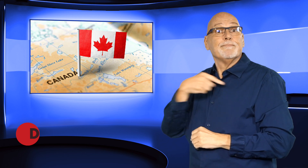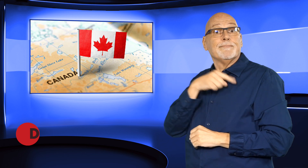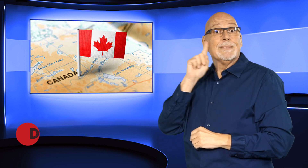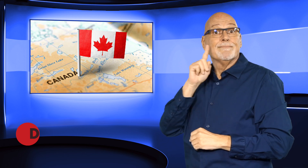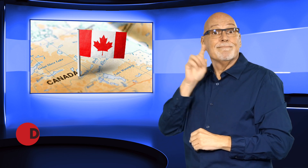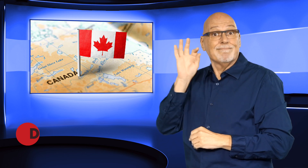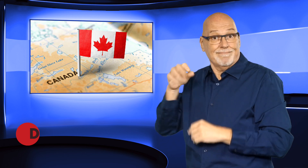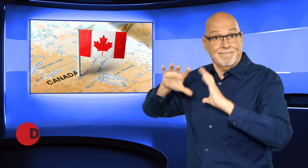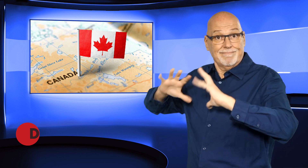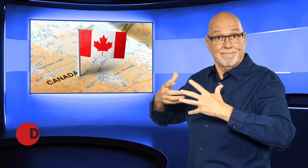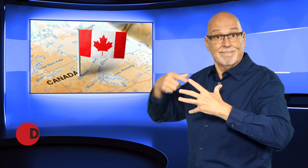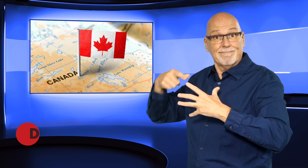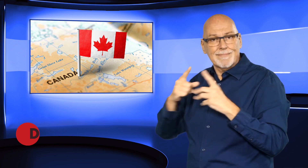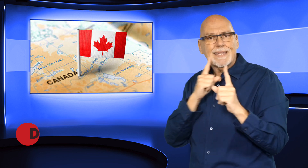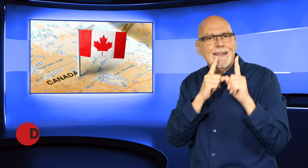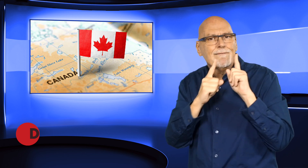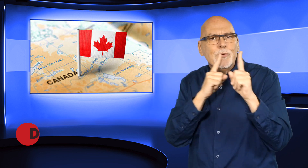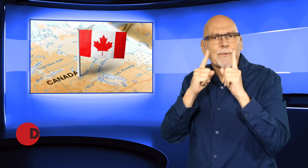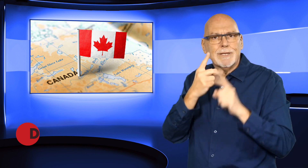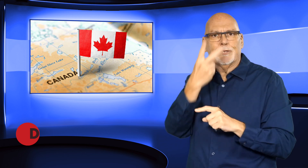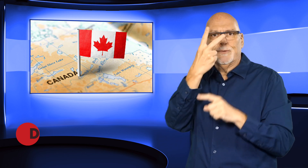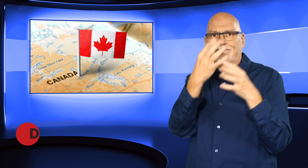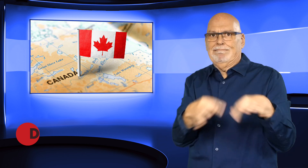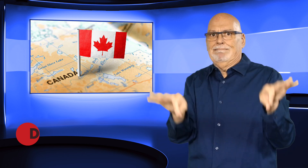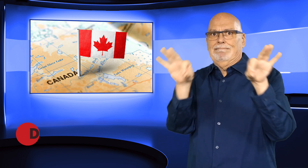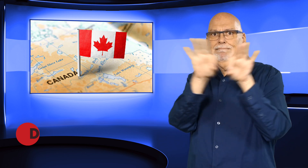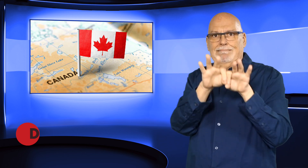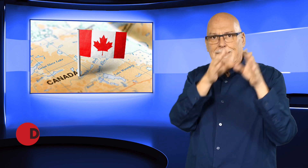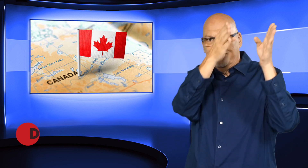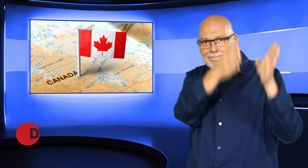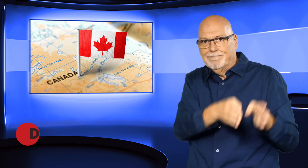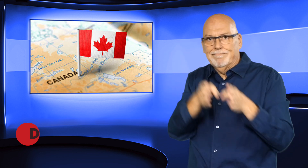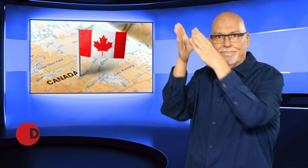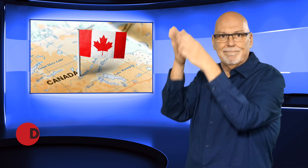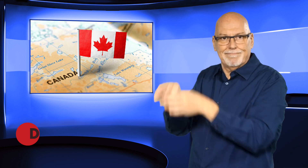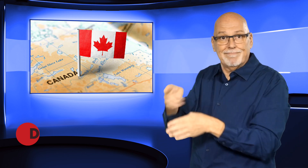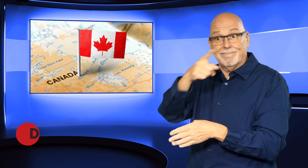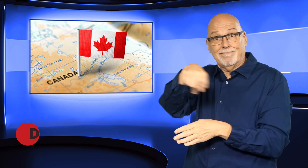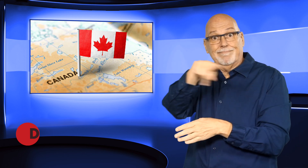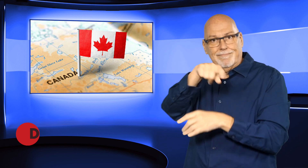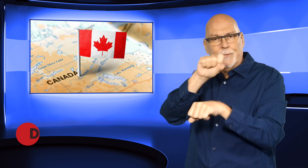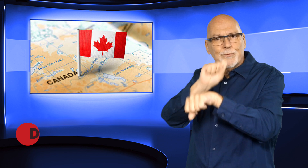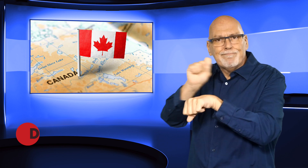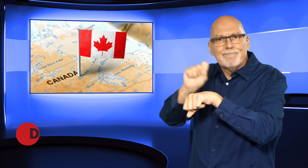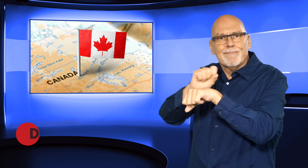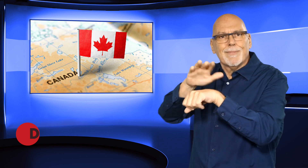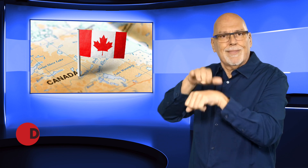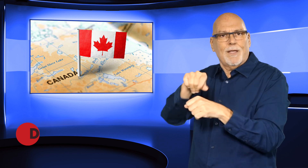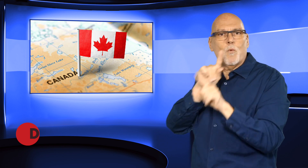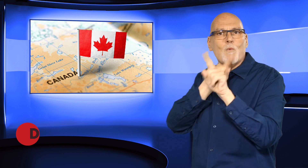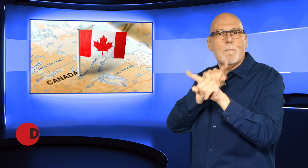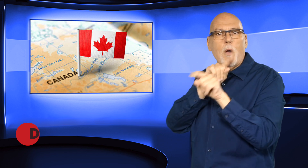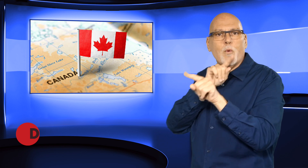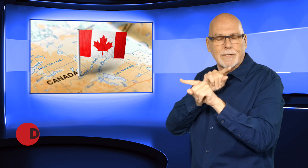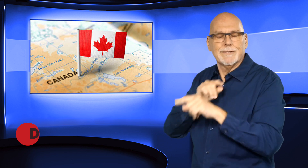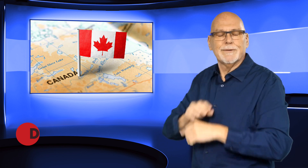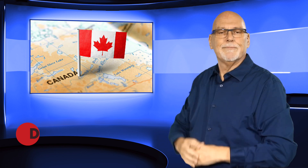DeafDots interviewed the two key people who worked on this report.